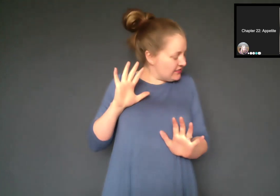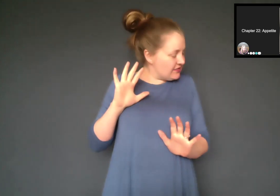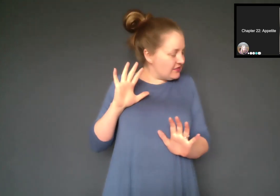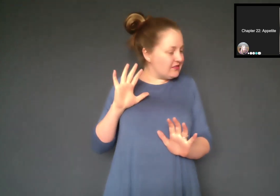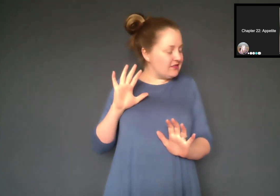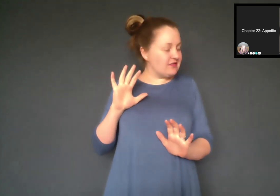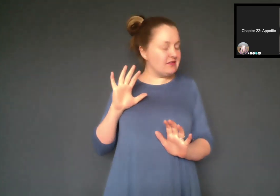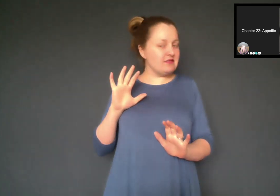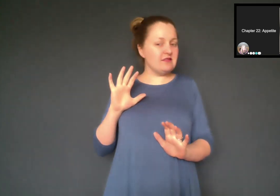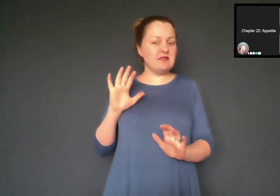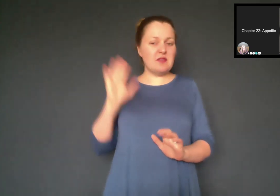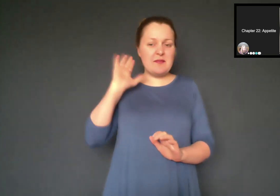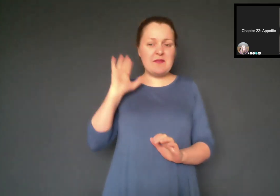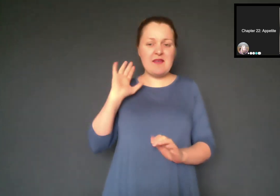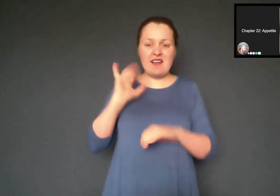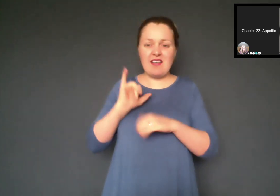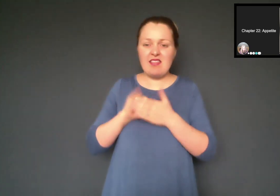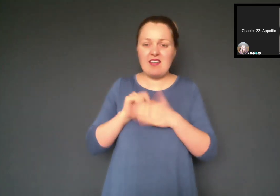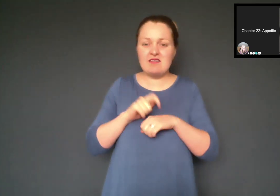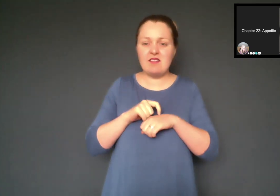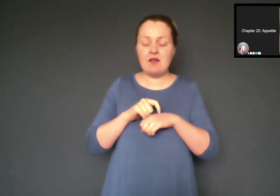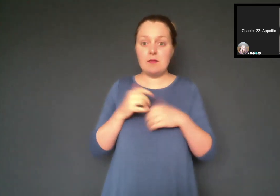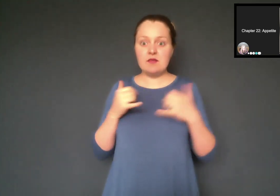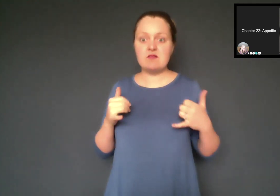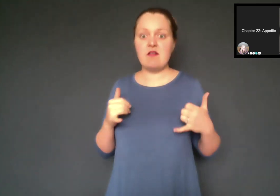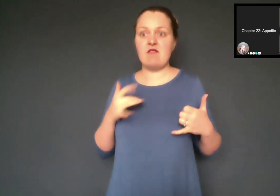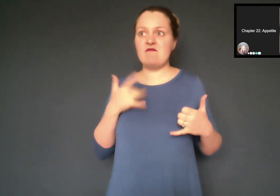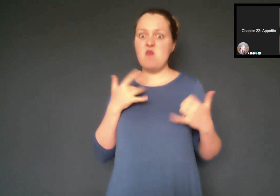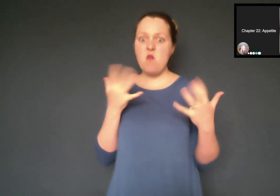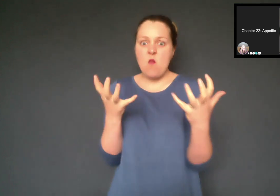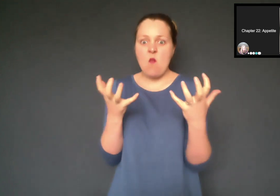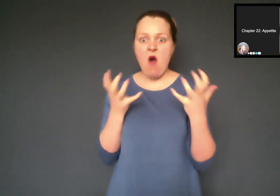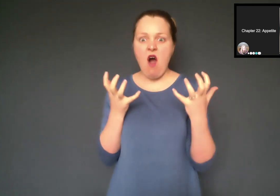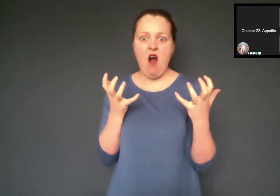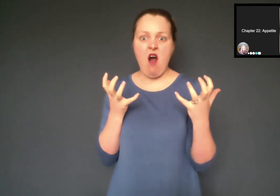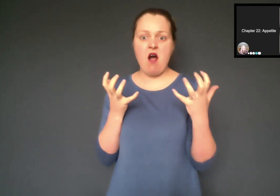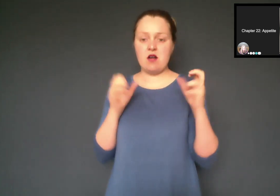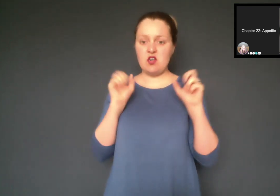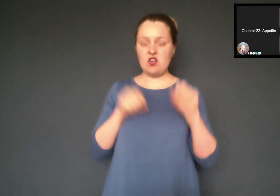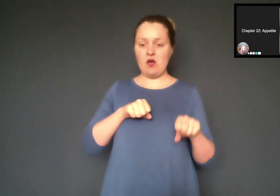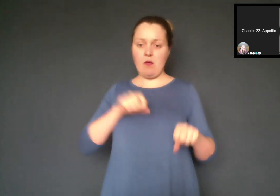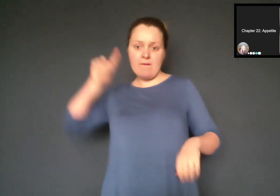turn from it now oh no he'd let it swell the beast in him so he could fly in hood's face